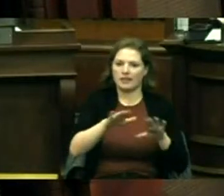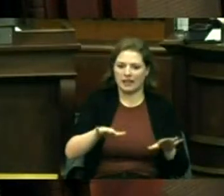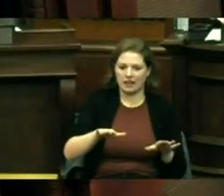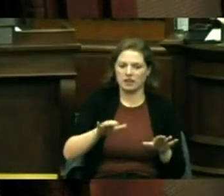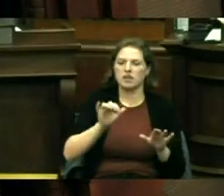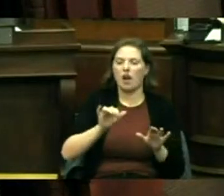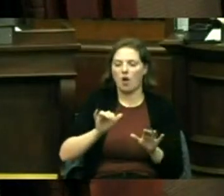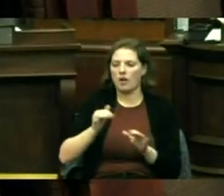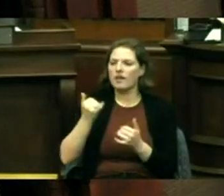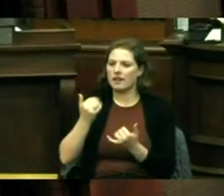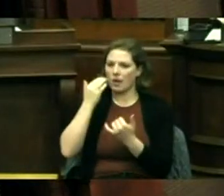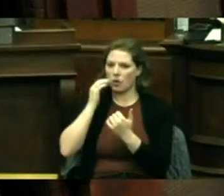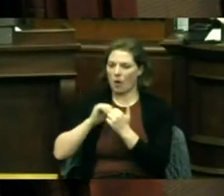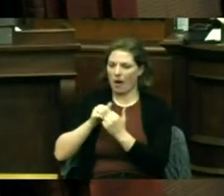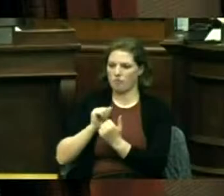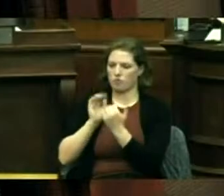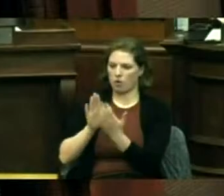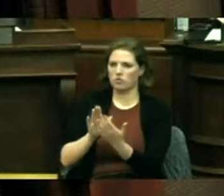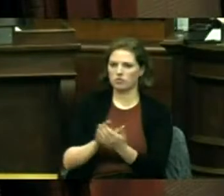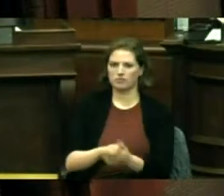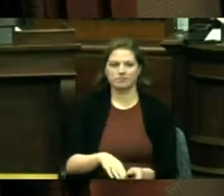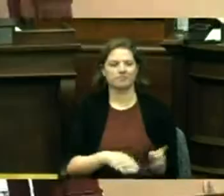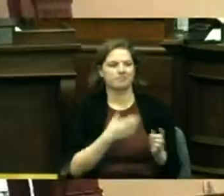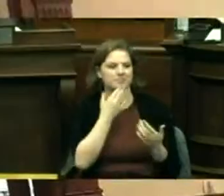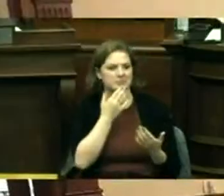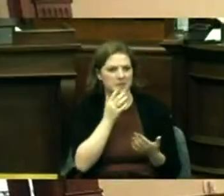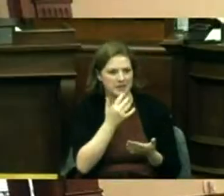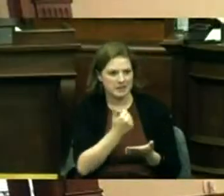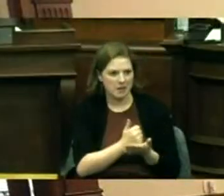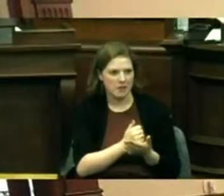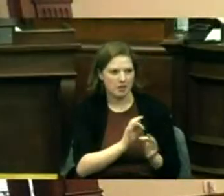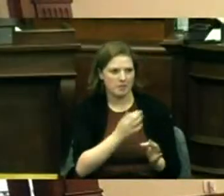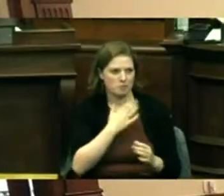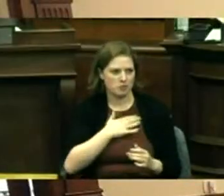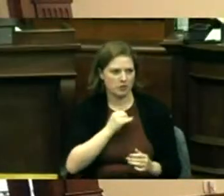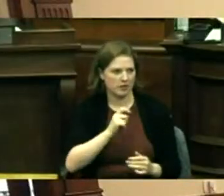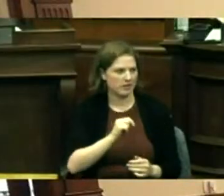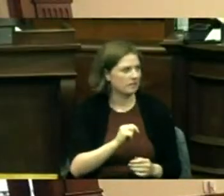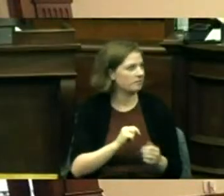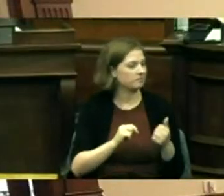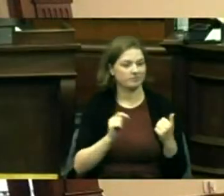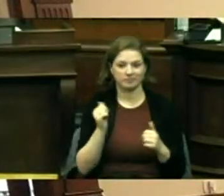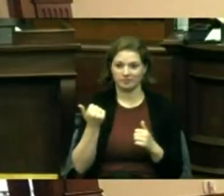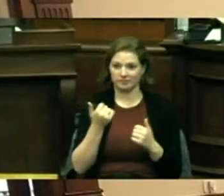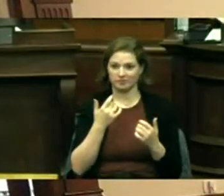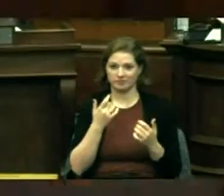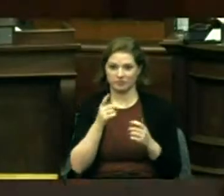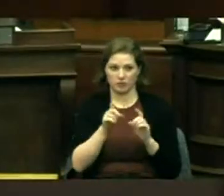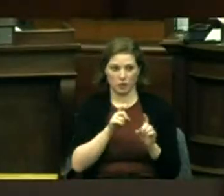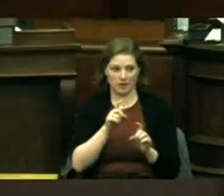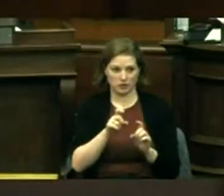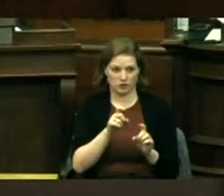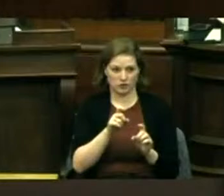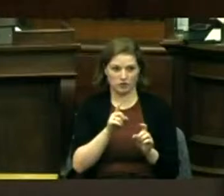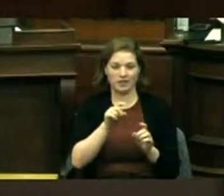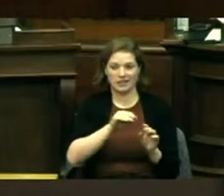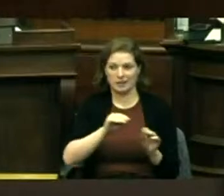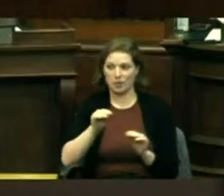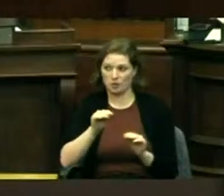services, and then they were able to get the grant to continue that work. Thanks.